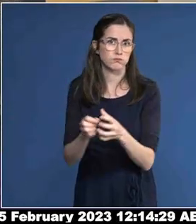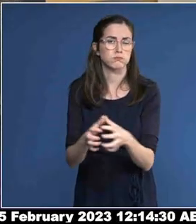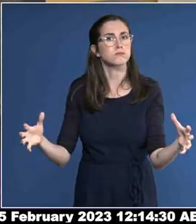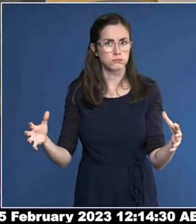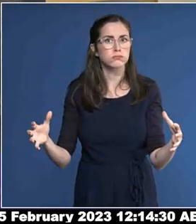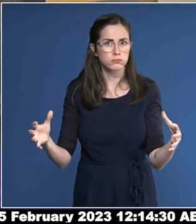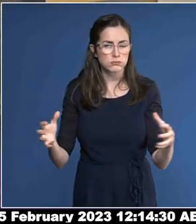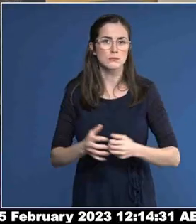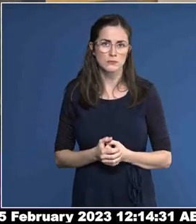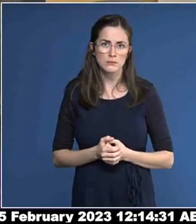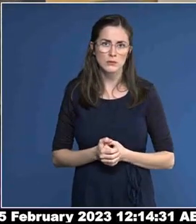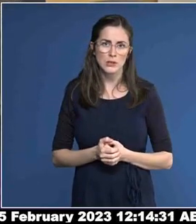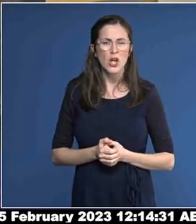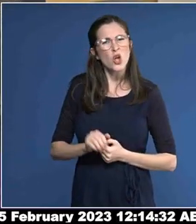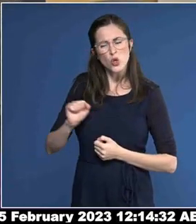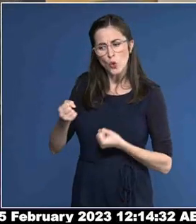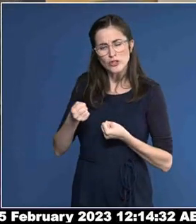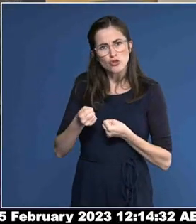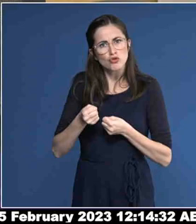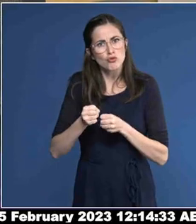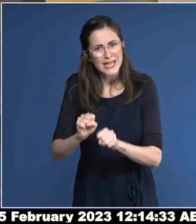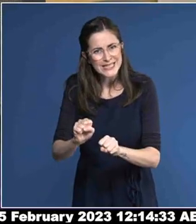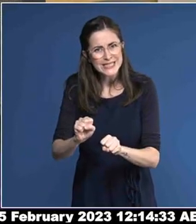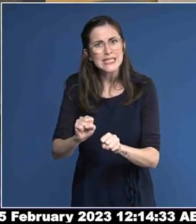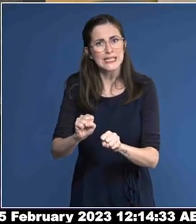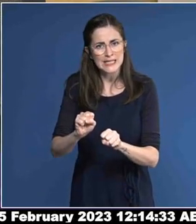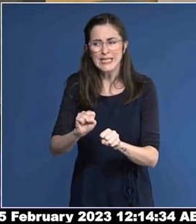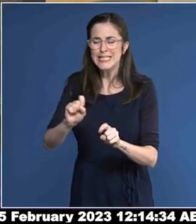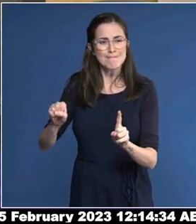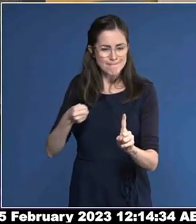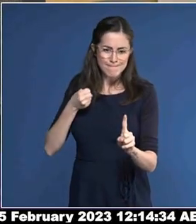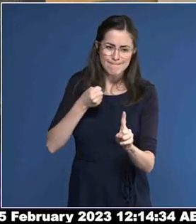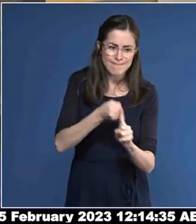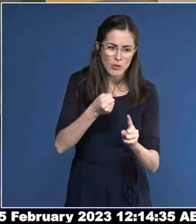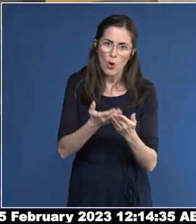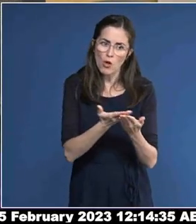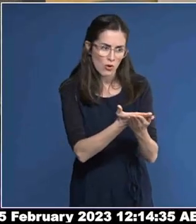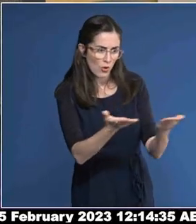was pursued contributed to an organisational culture that focused on growth and financial